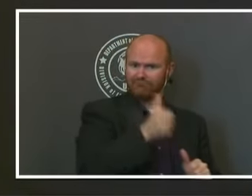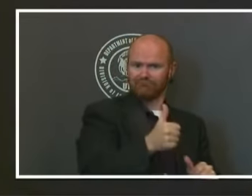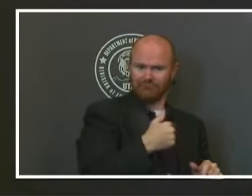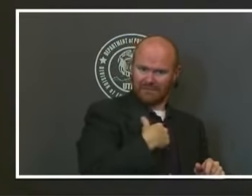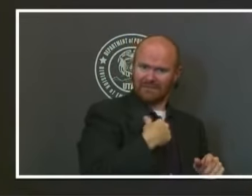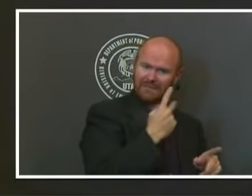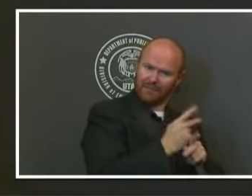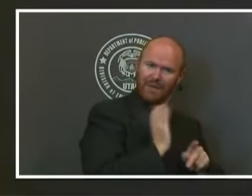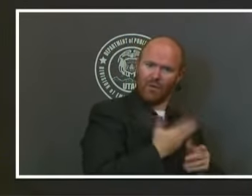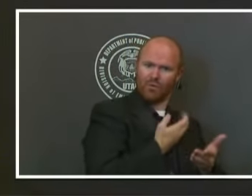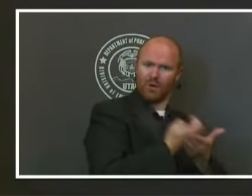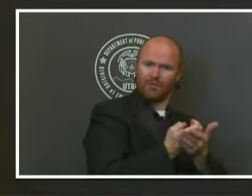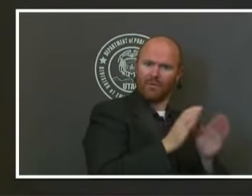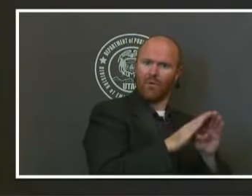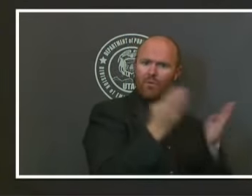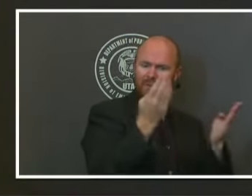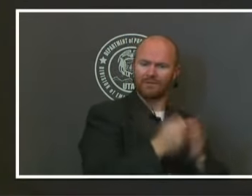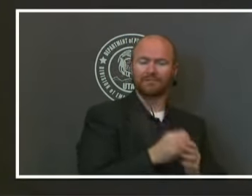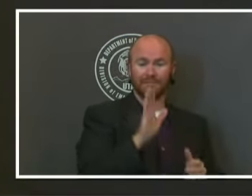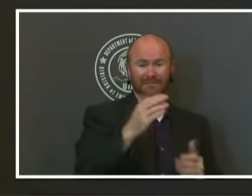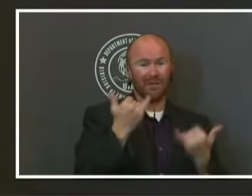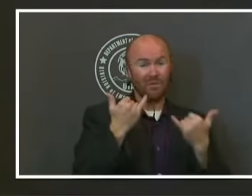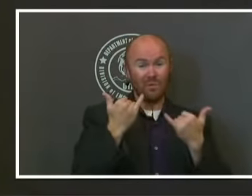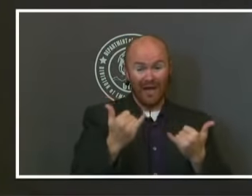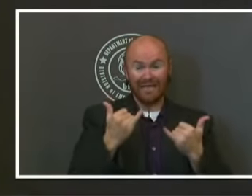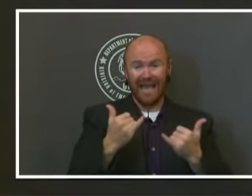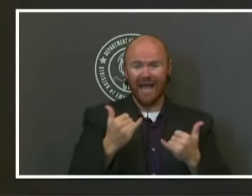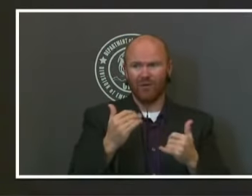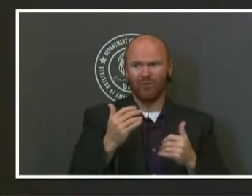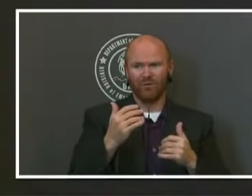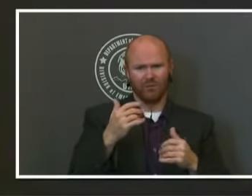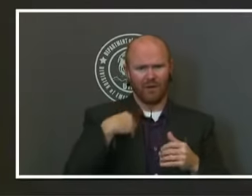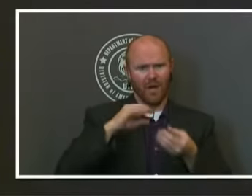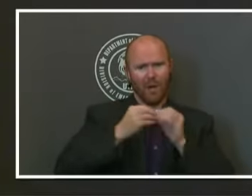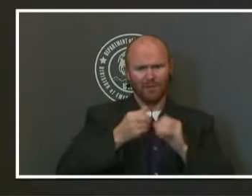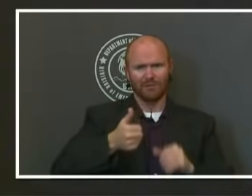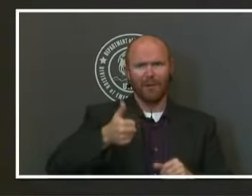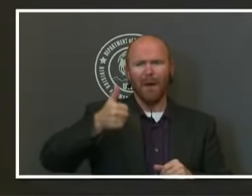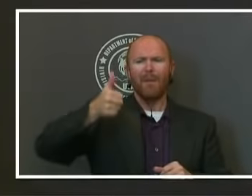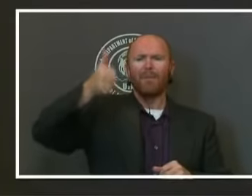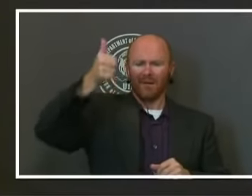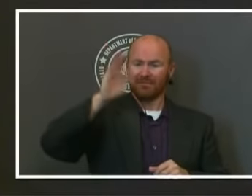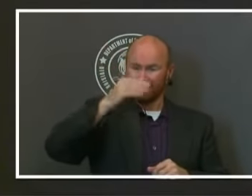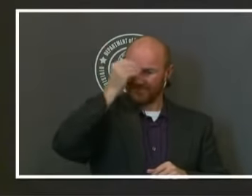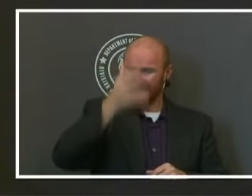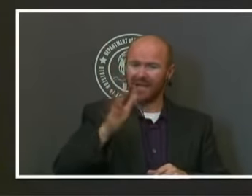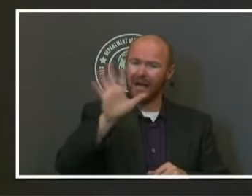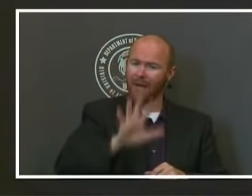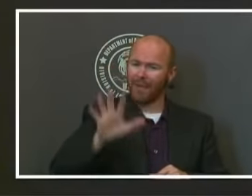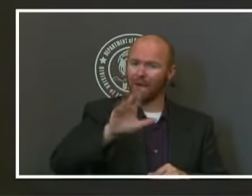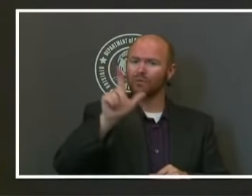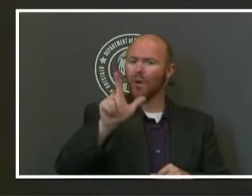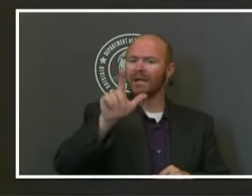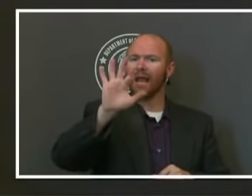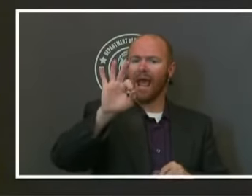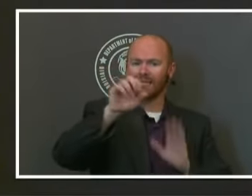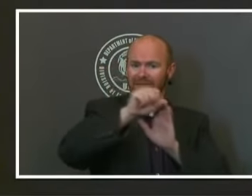which is not by the way not unique to Utah is about twenty nine other states are having the